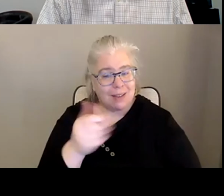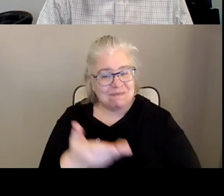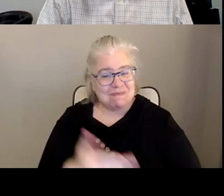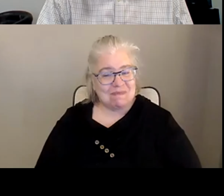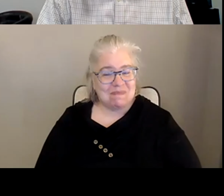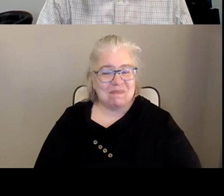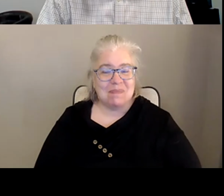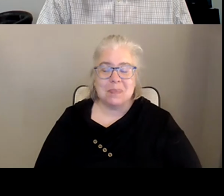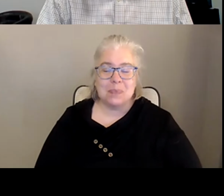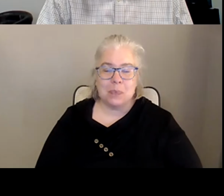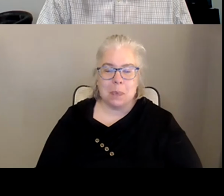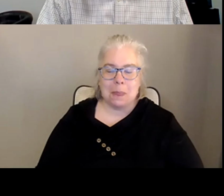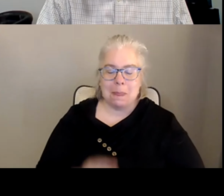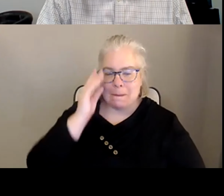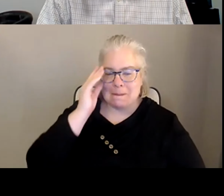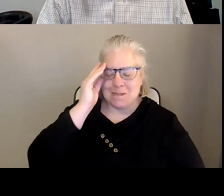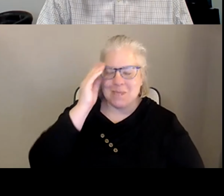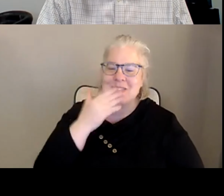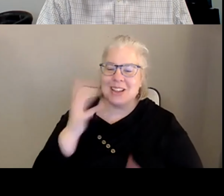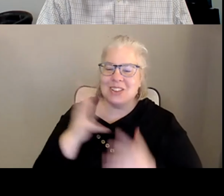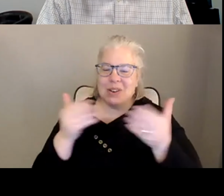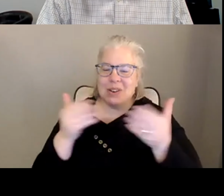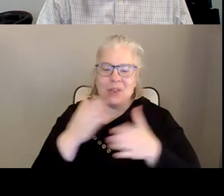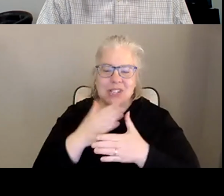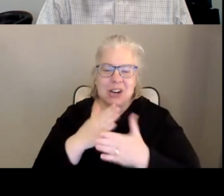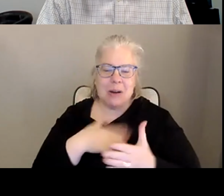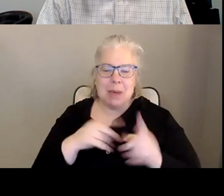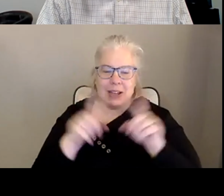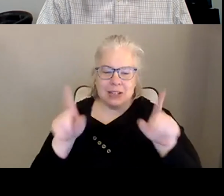Great, thank you so much. I'm going to go ahead and share my screen.